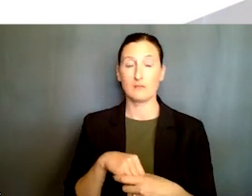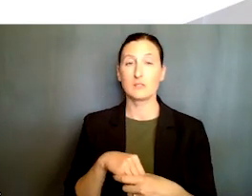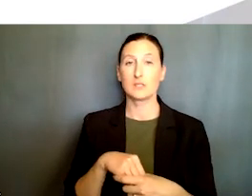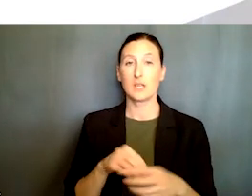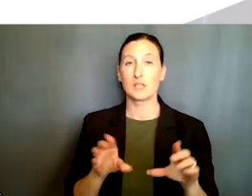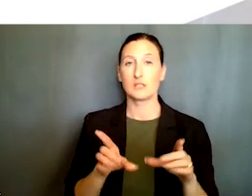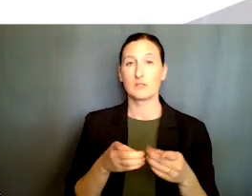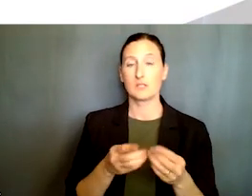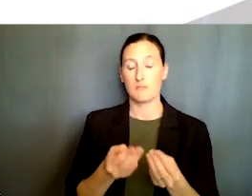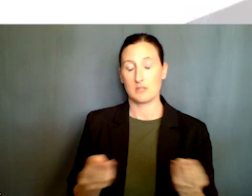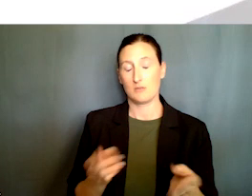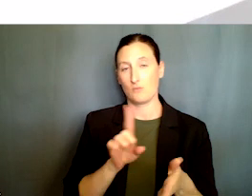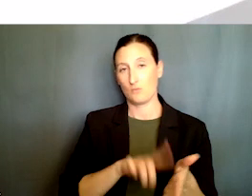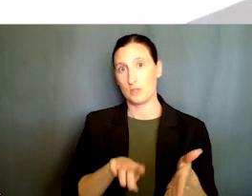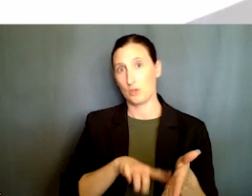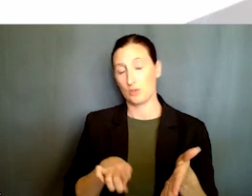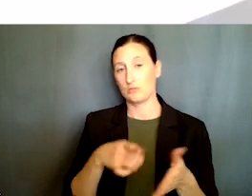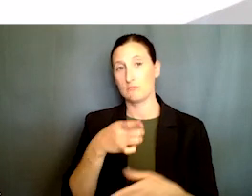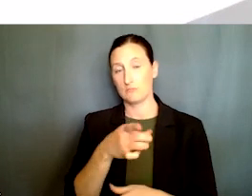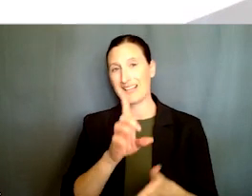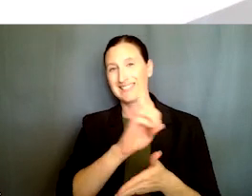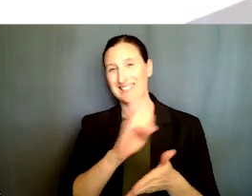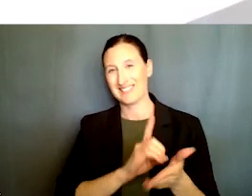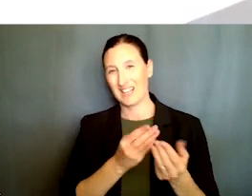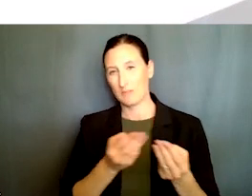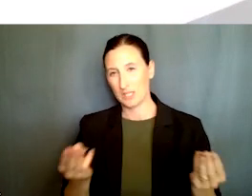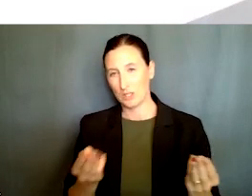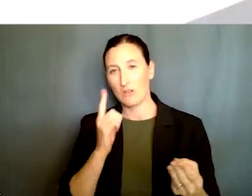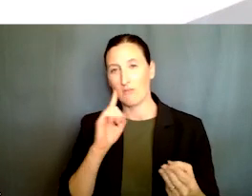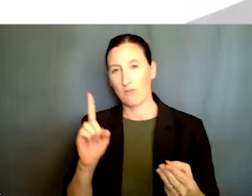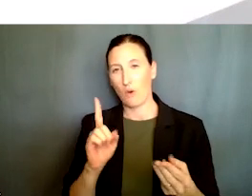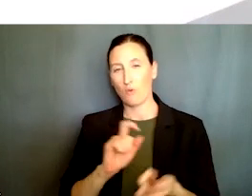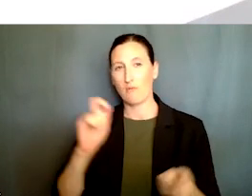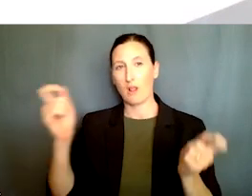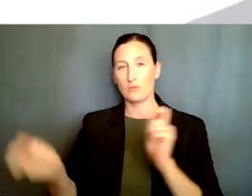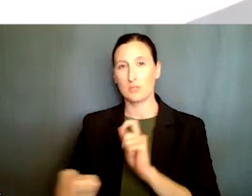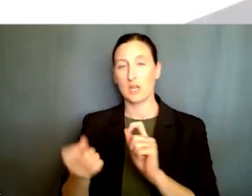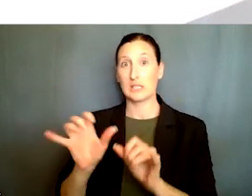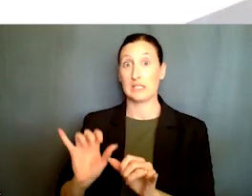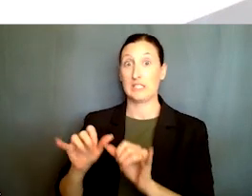materials research is designing materials to revolutionize and engineer our future,